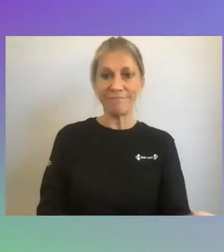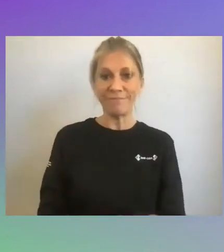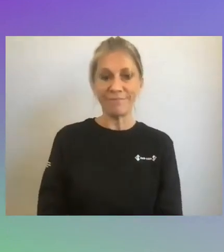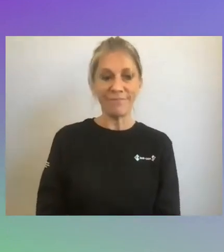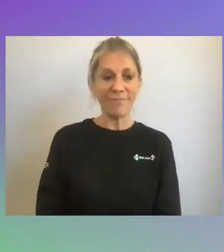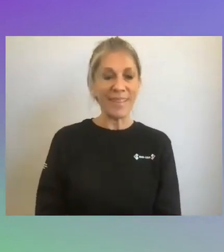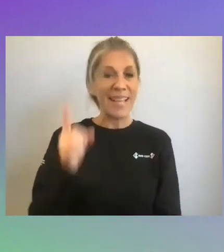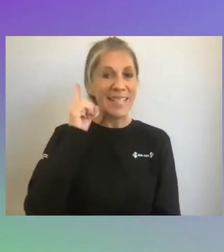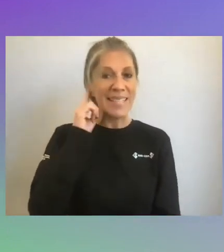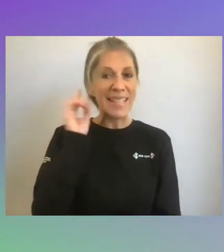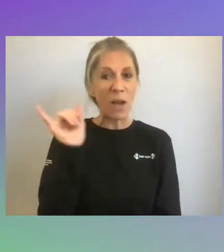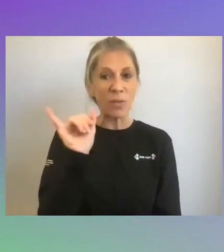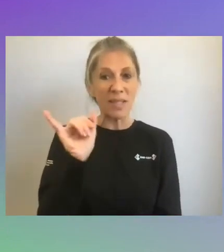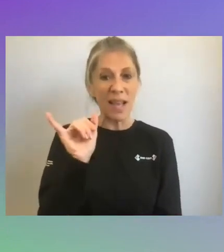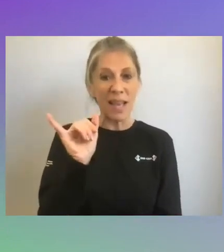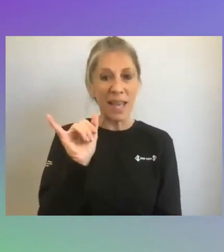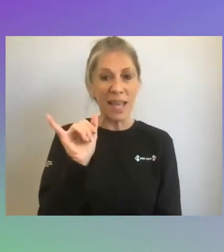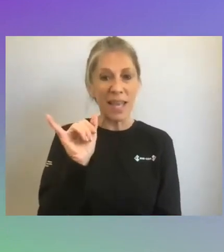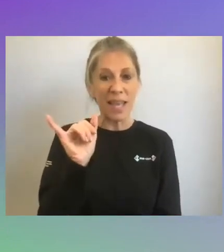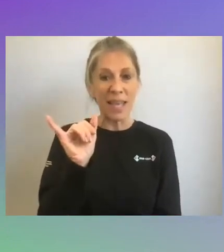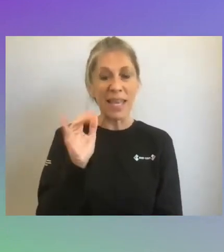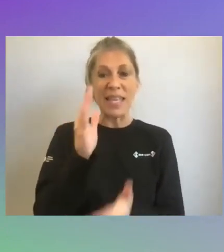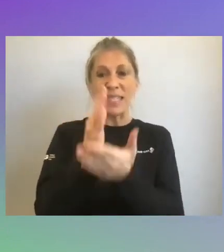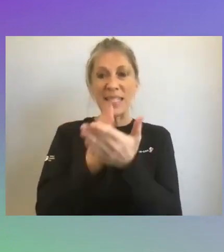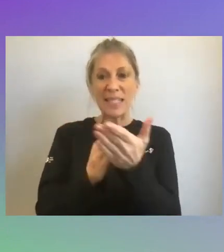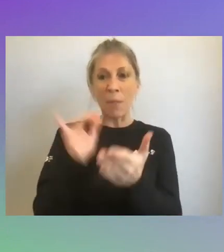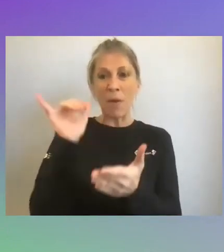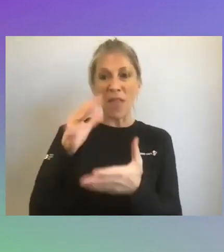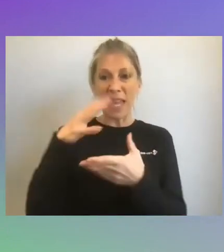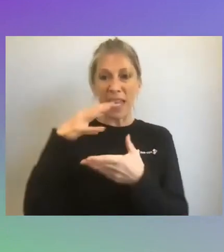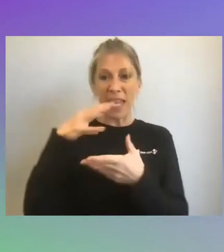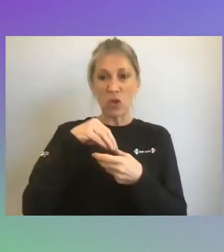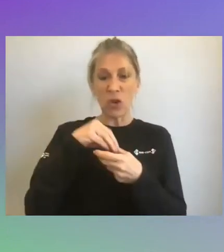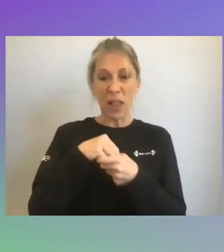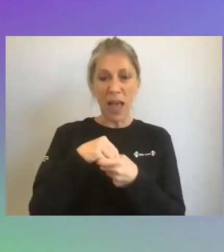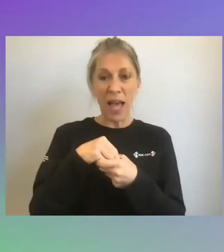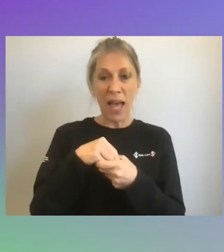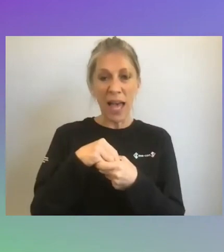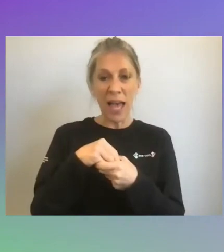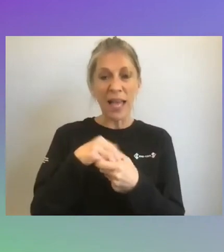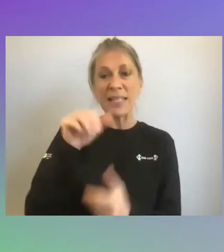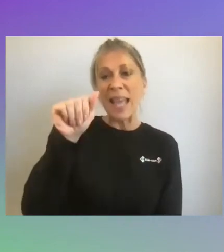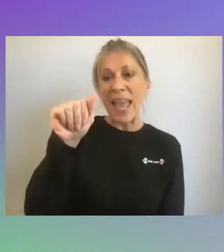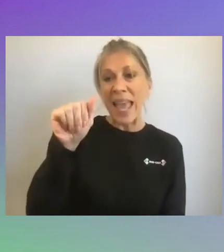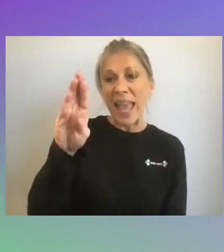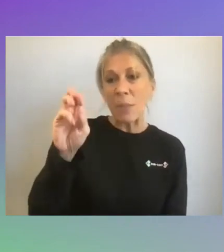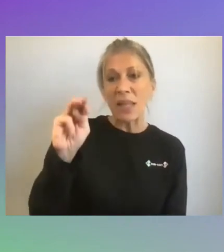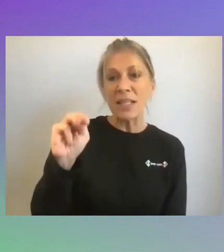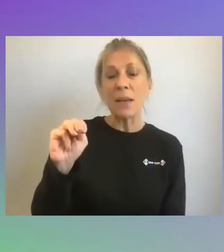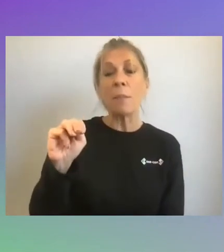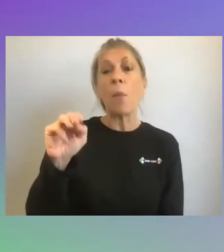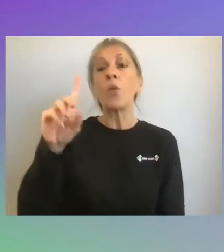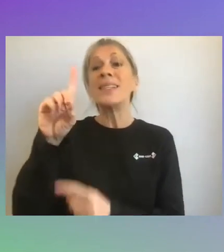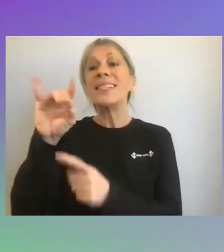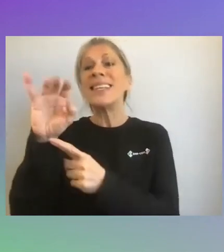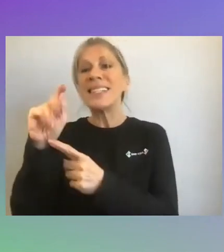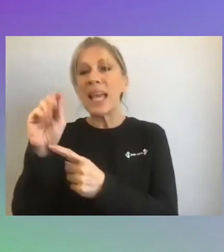of that, uh, you know, internal ized, um, ableism or internalized disablism, um,